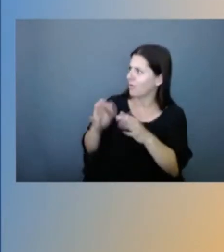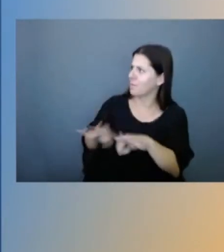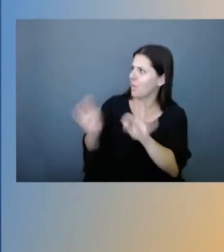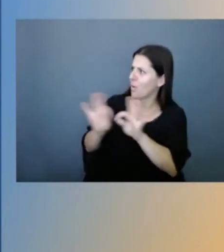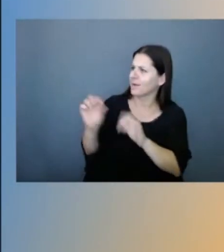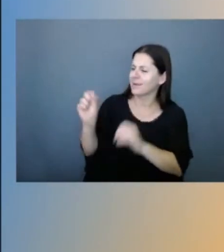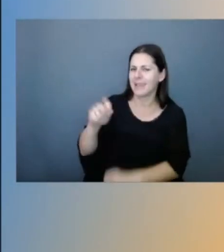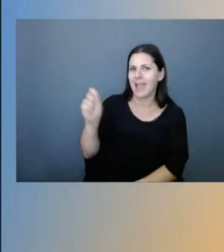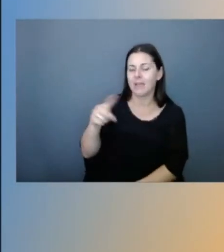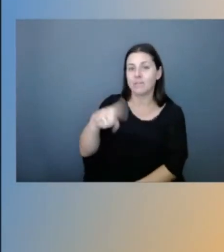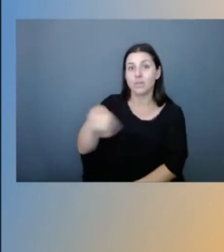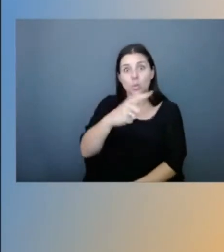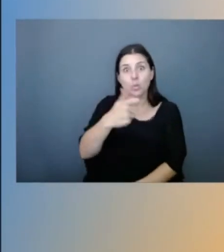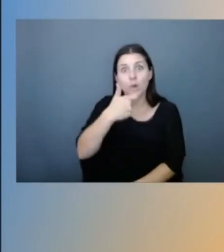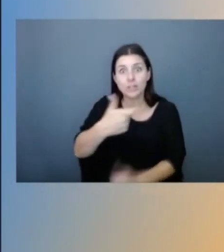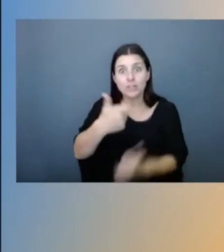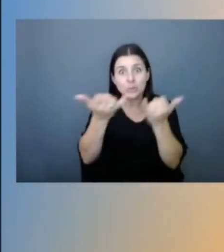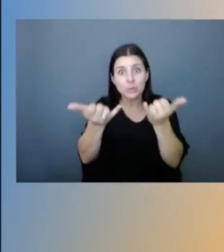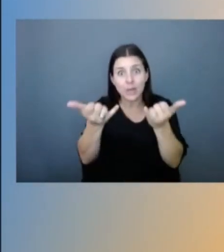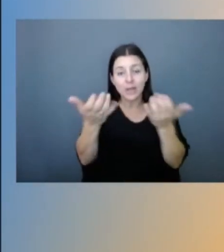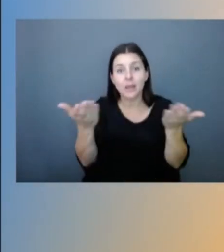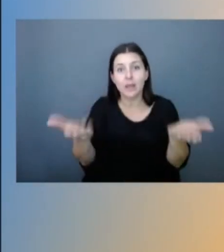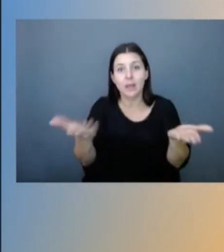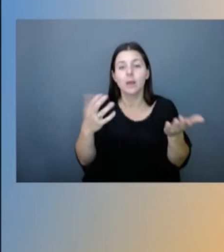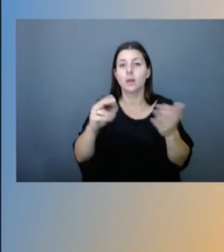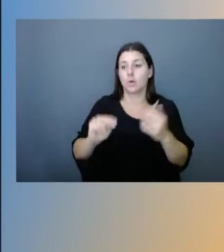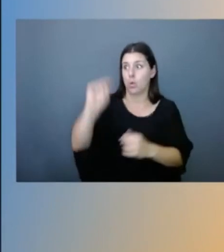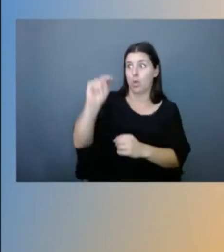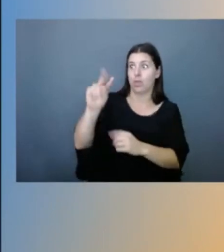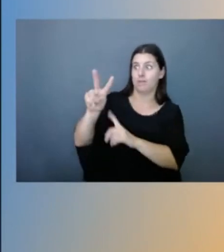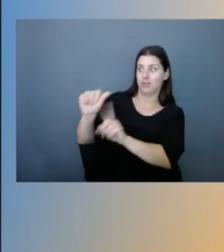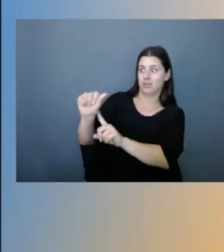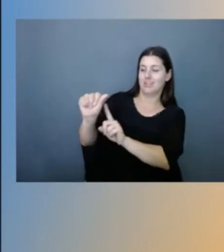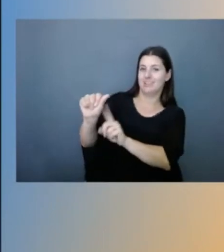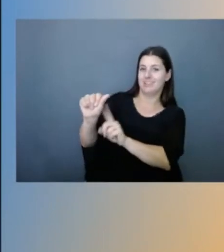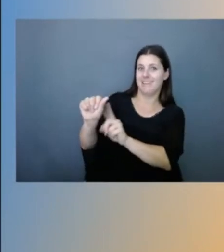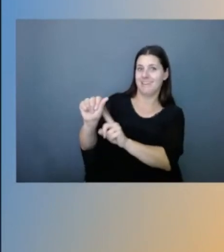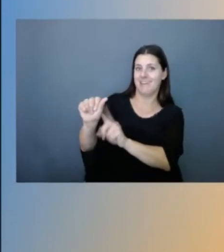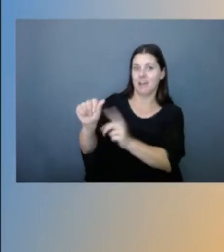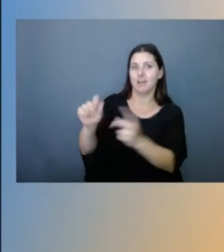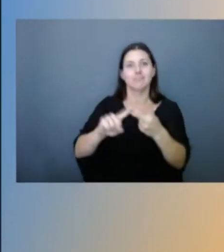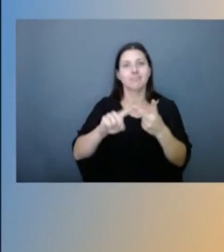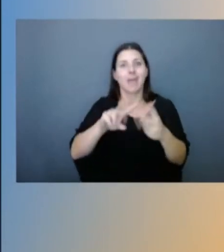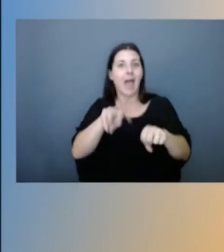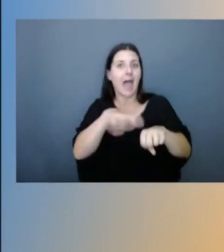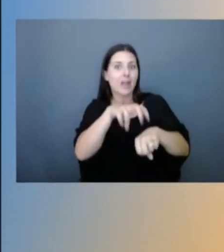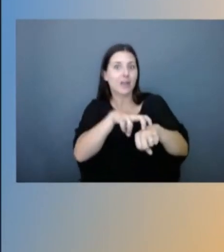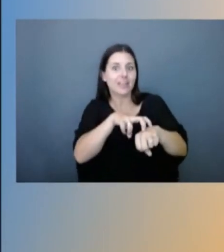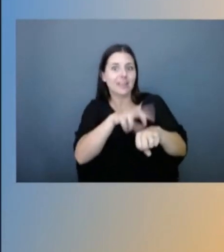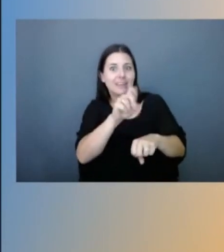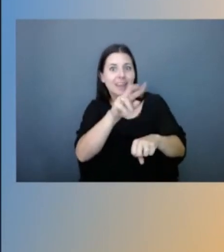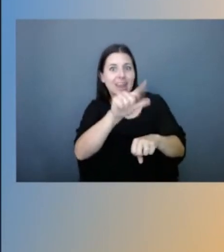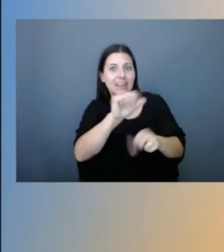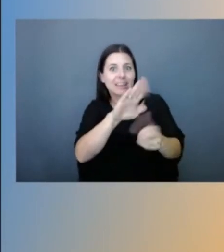we're referring to Northern Virginia here and also our Ireland data center, just so folks understand,